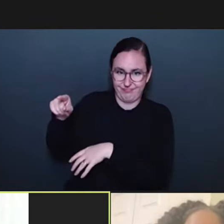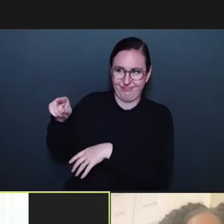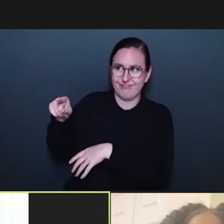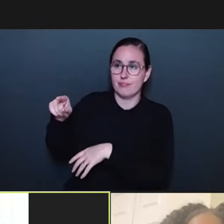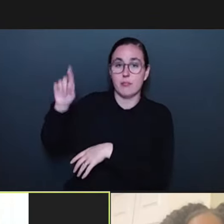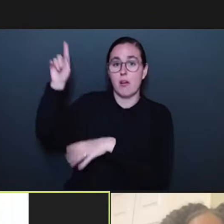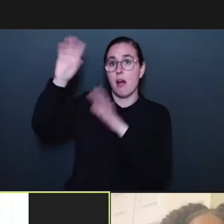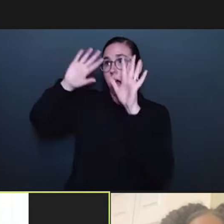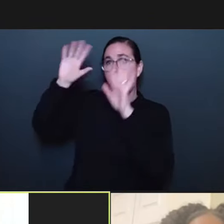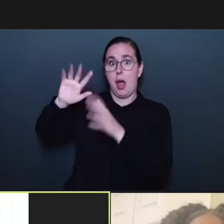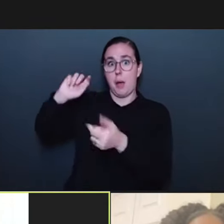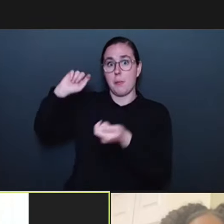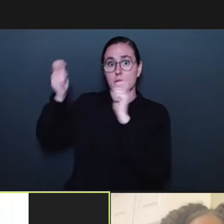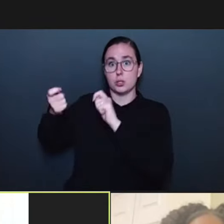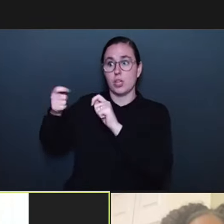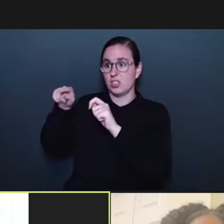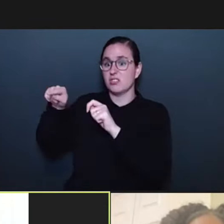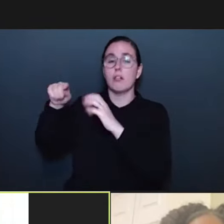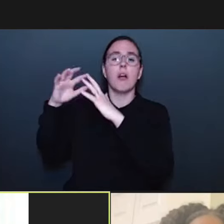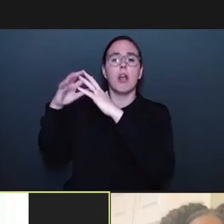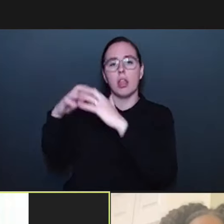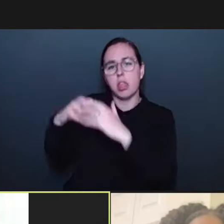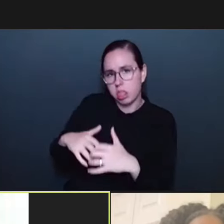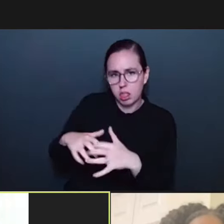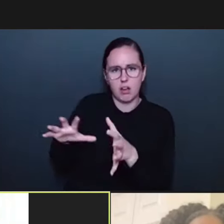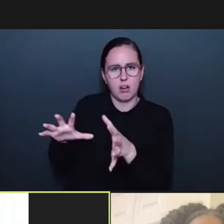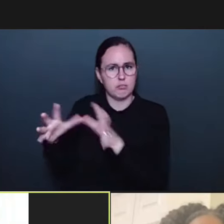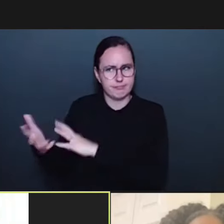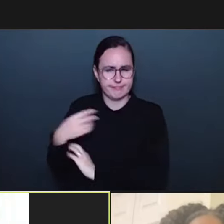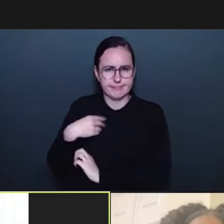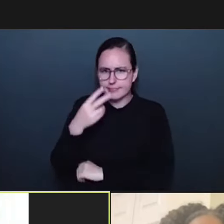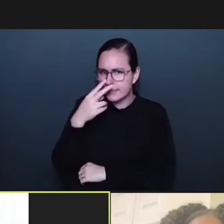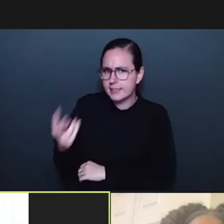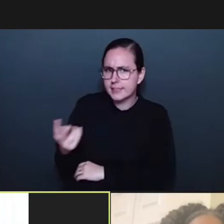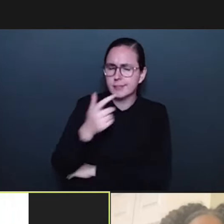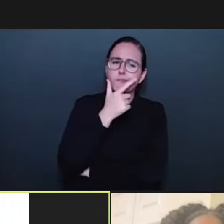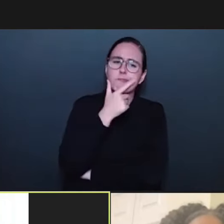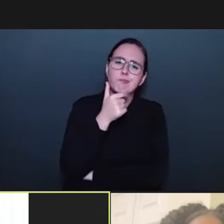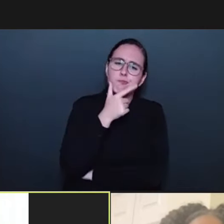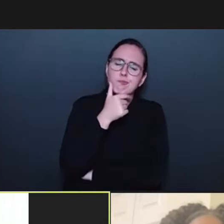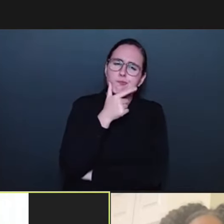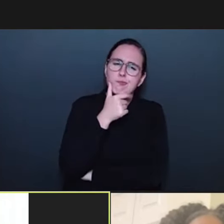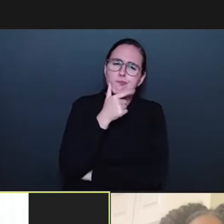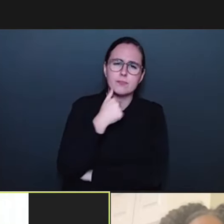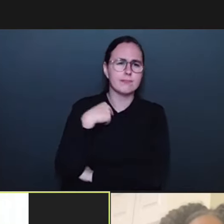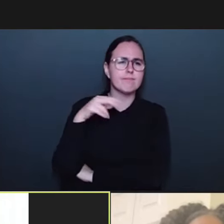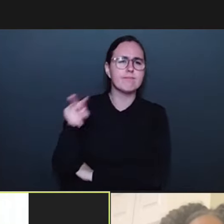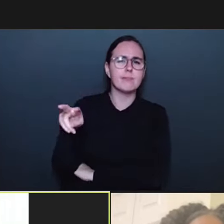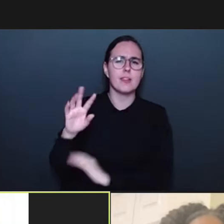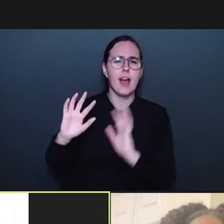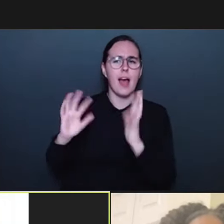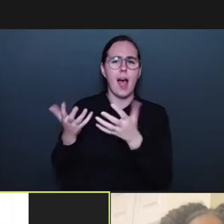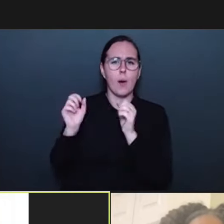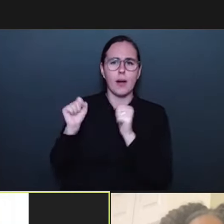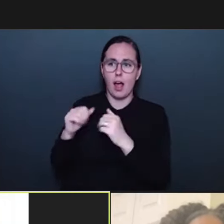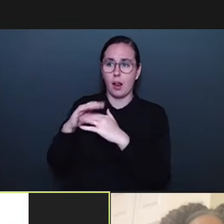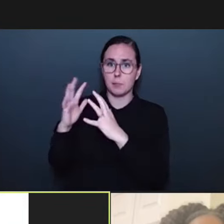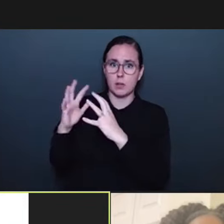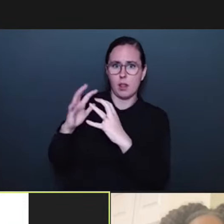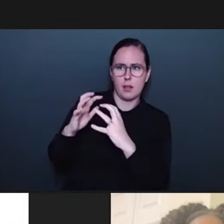tried to come up with some solutions but it's not enough for us due to the climate change crisis.